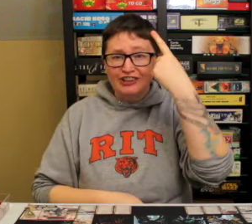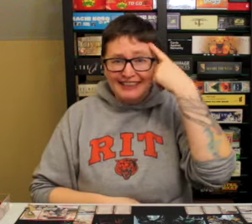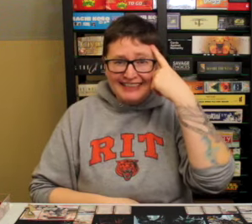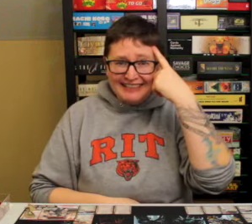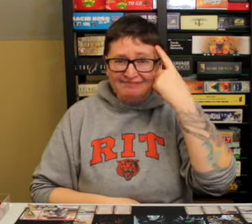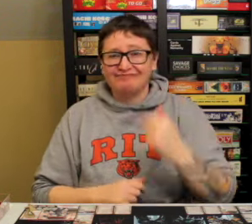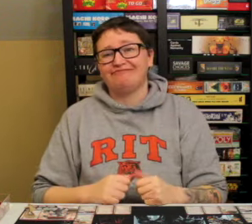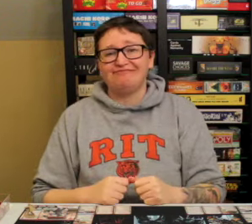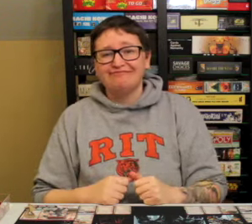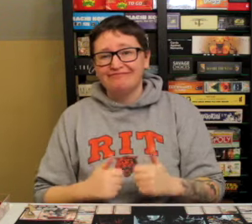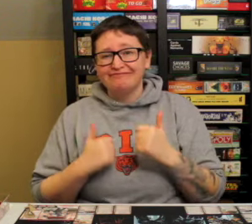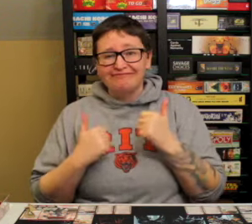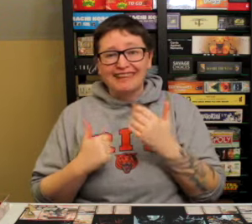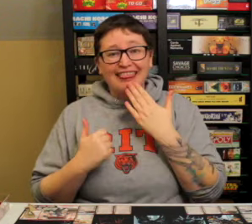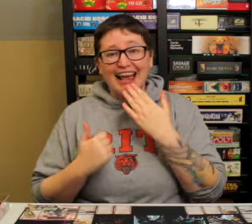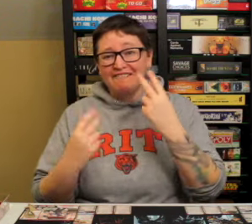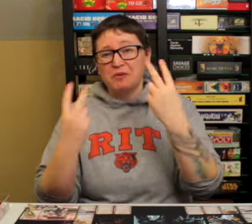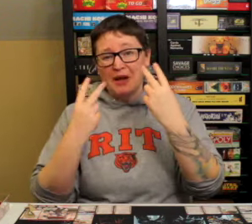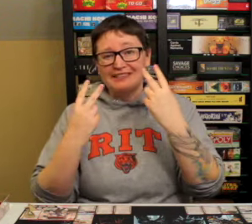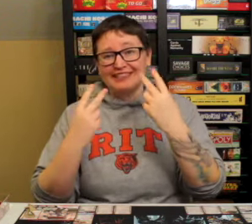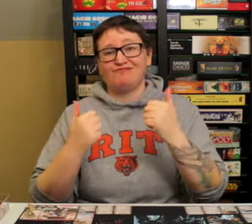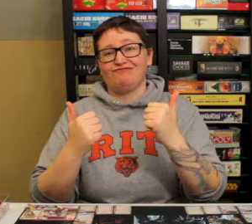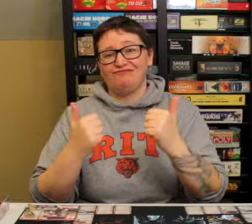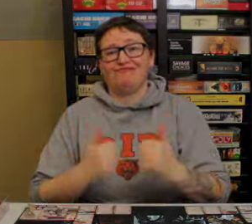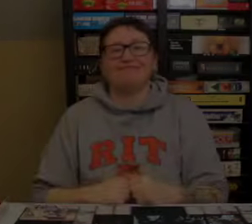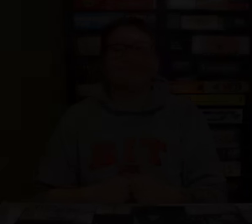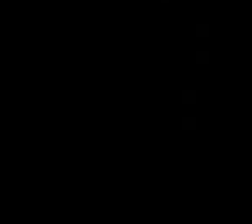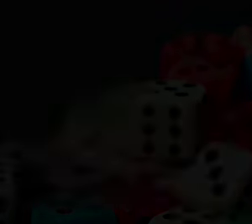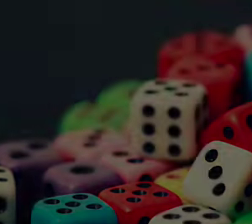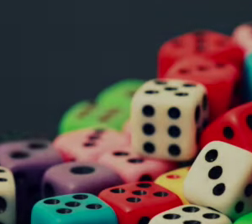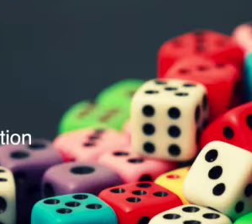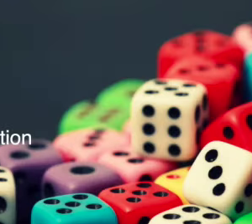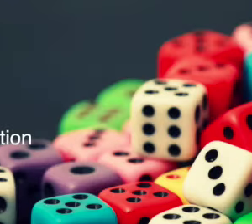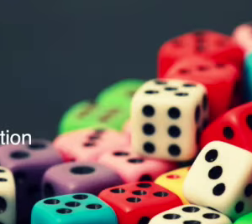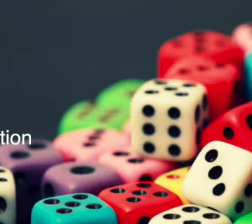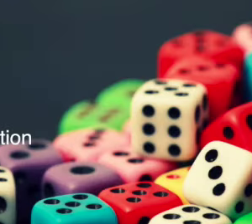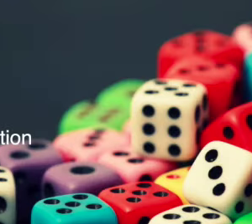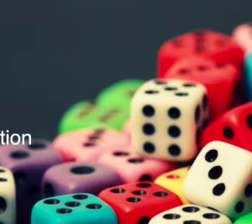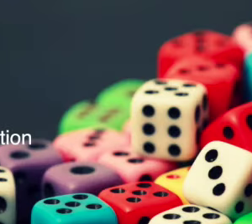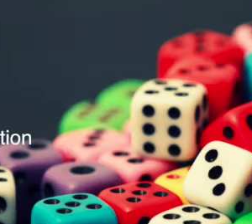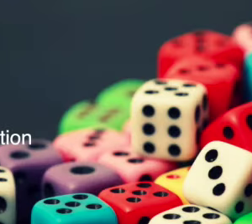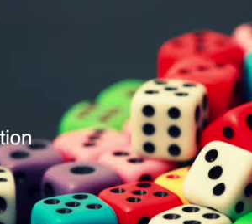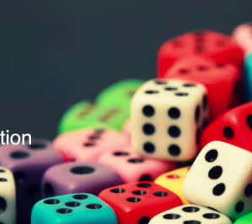Leave a comment of what you think. Thanks so much for watching. Bye. *rock outro*